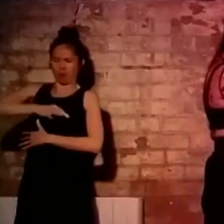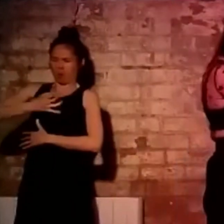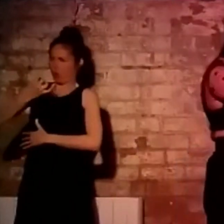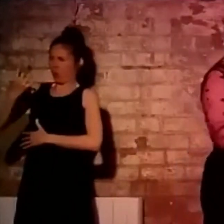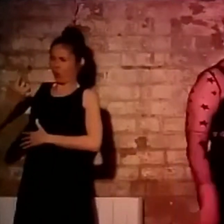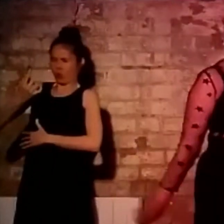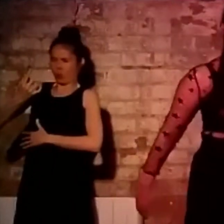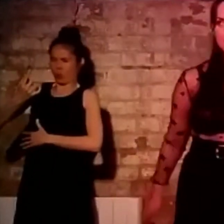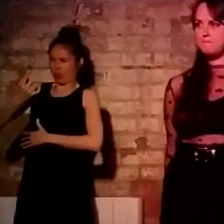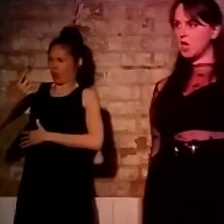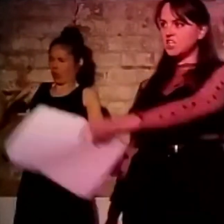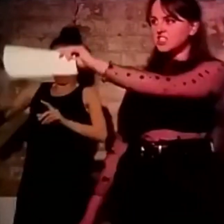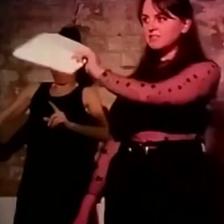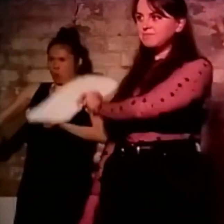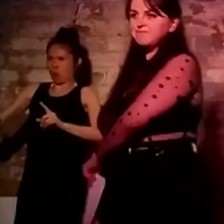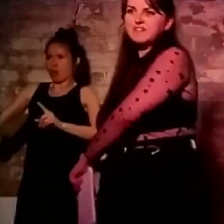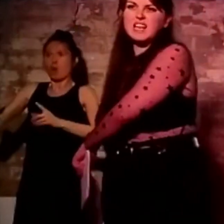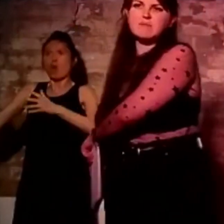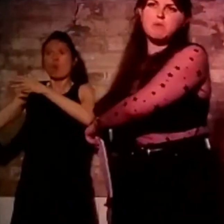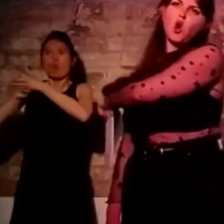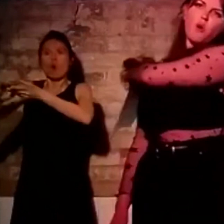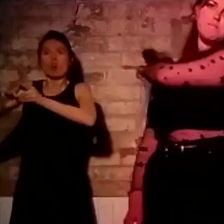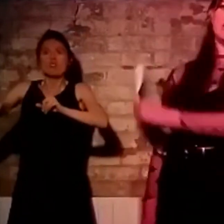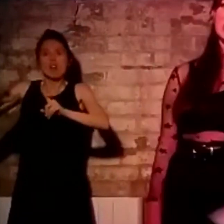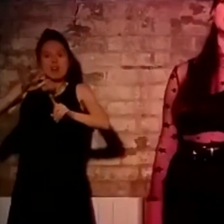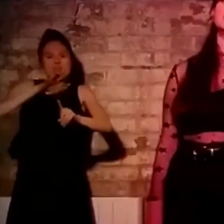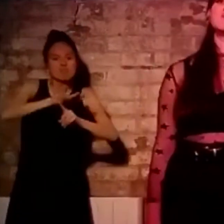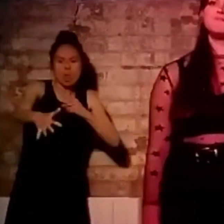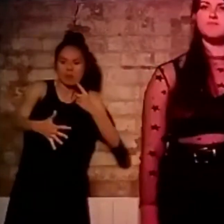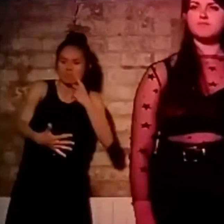Blood, blood & more blood.